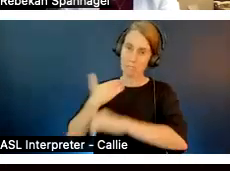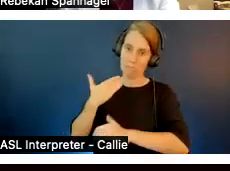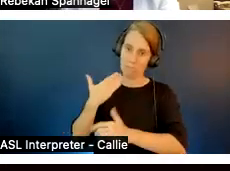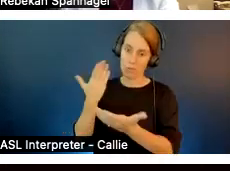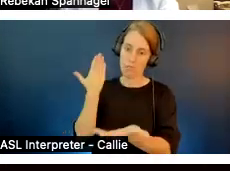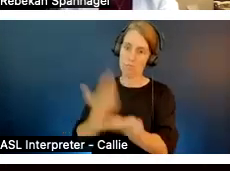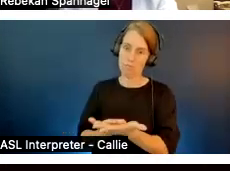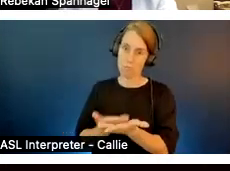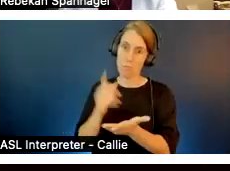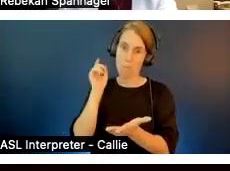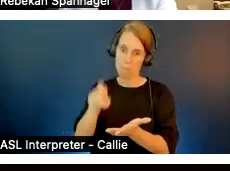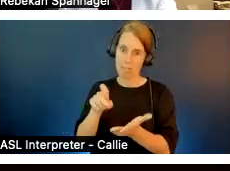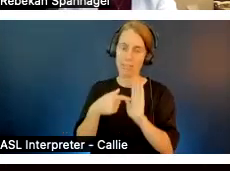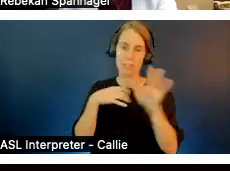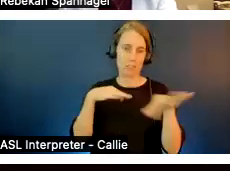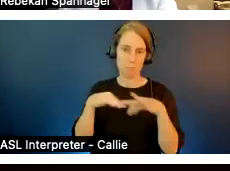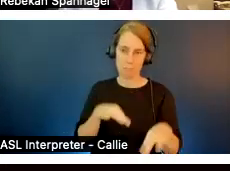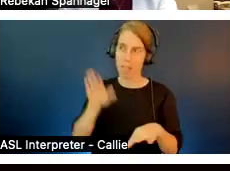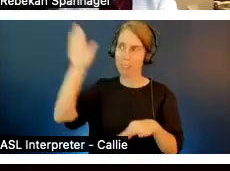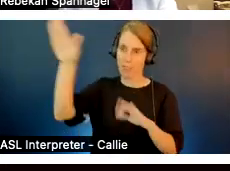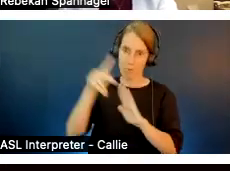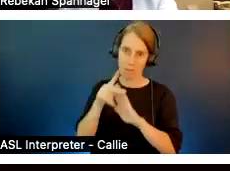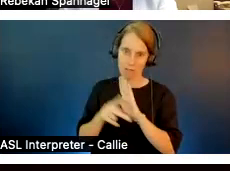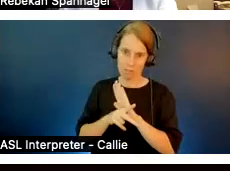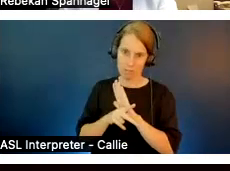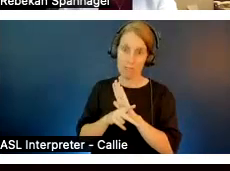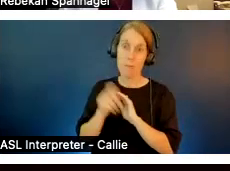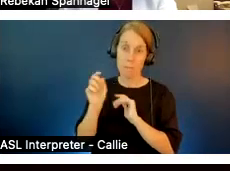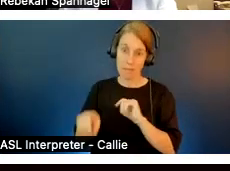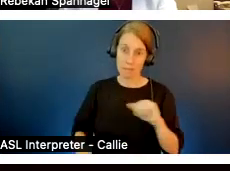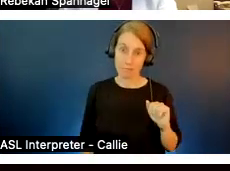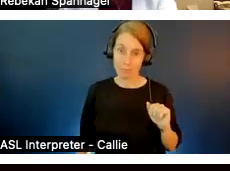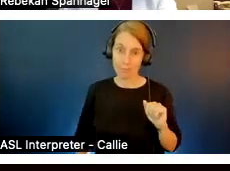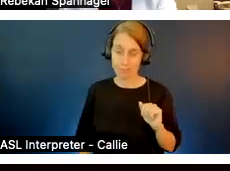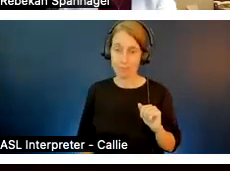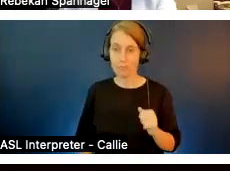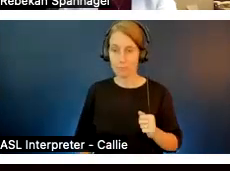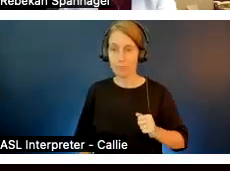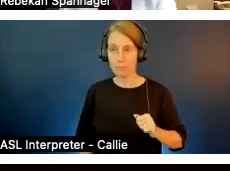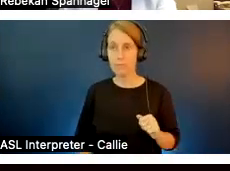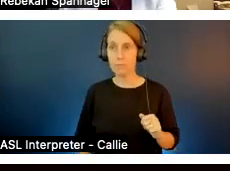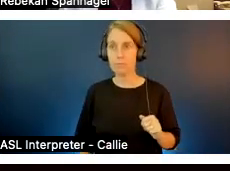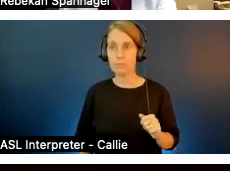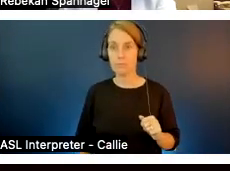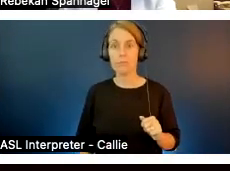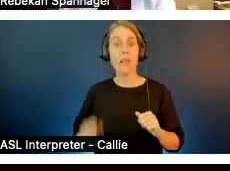tell you what the policy is why they're doing it and when is when it's effective so that you know